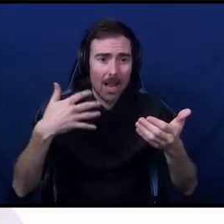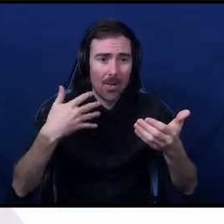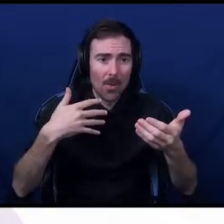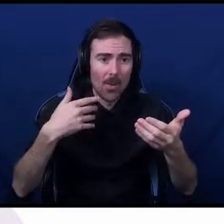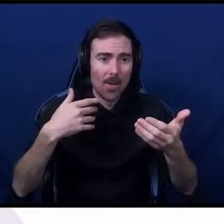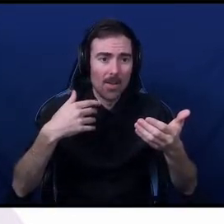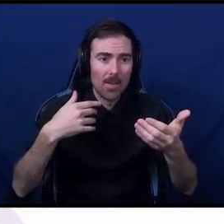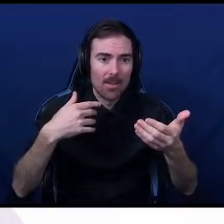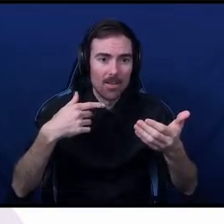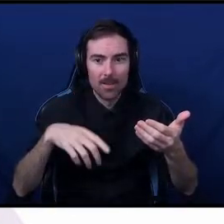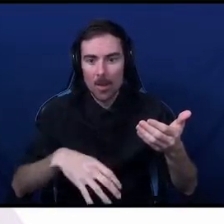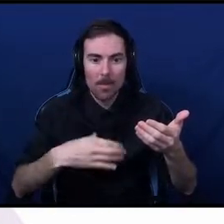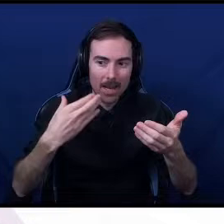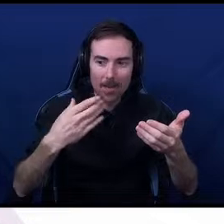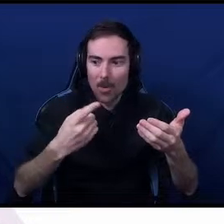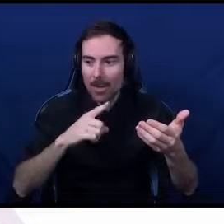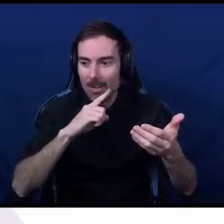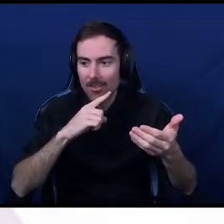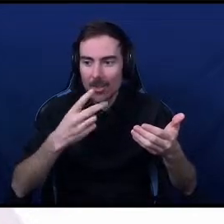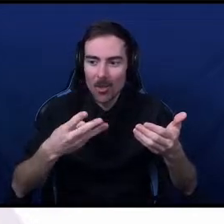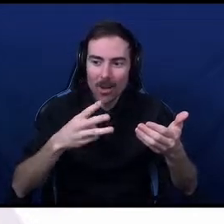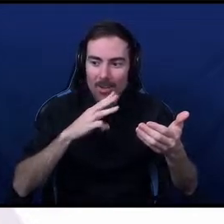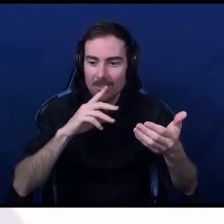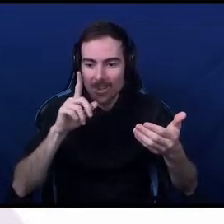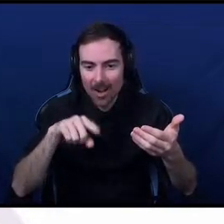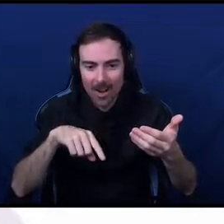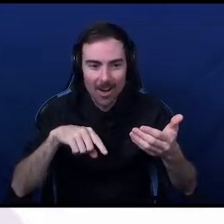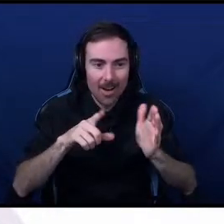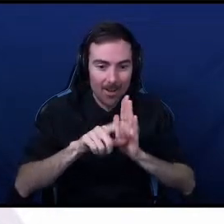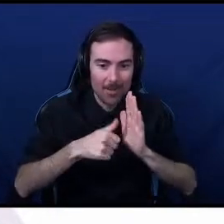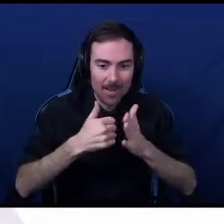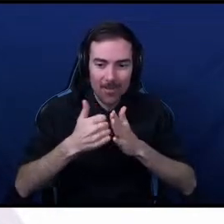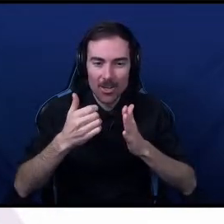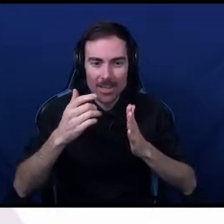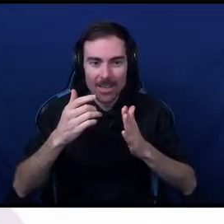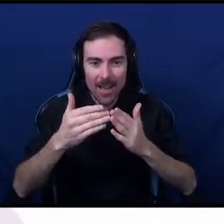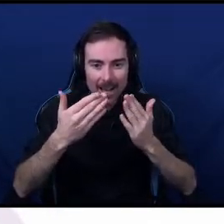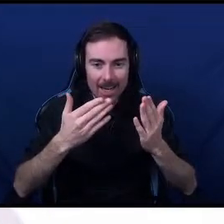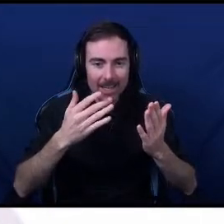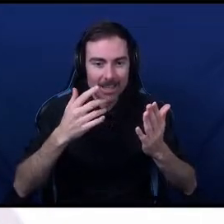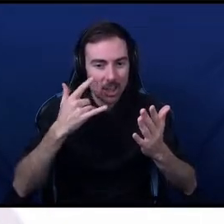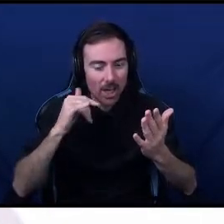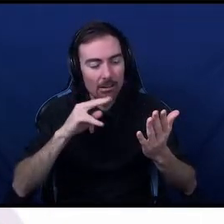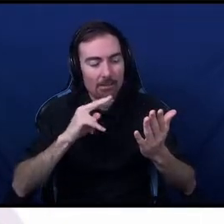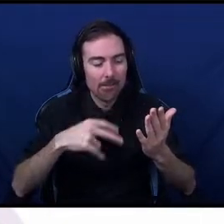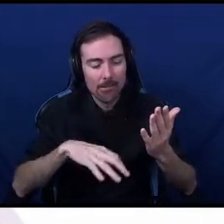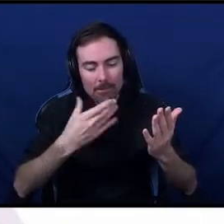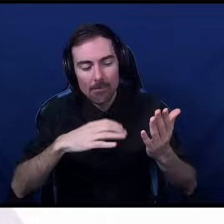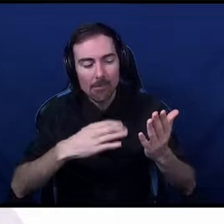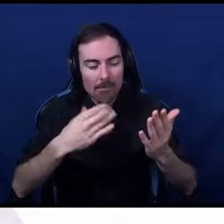of 103 100 times to check it per day. All of these things actually were originated in a space that was potentially